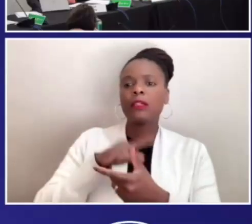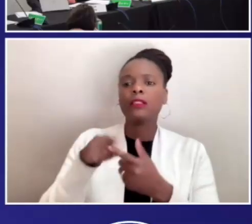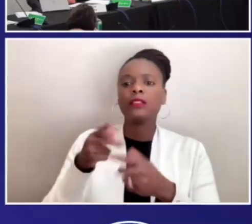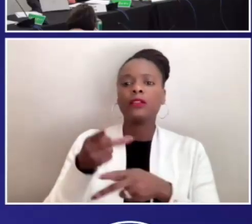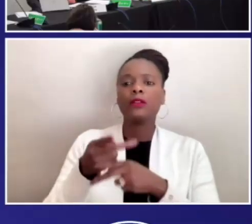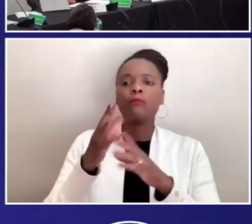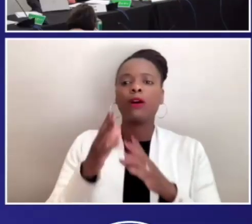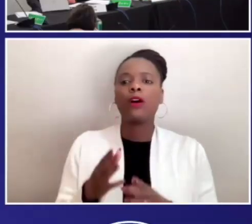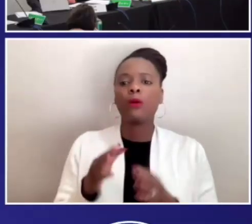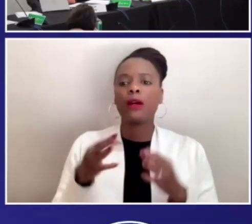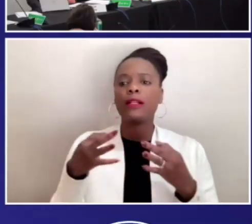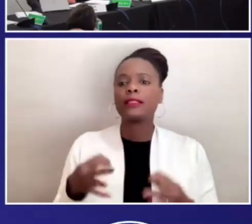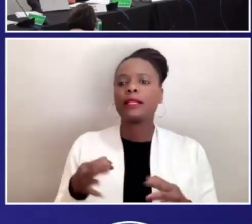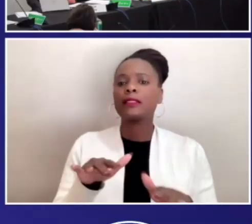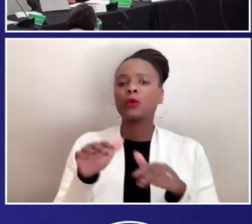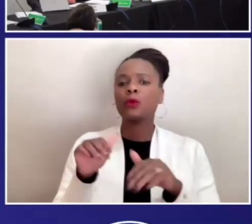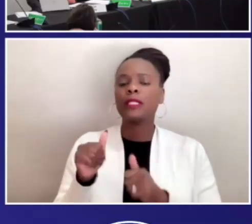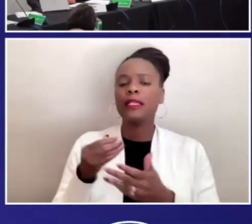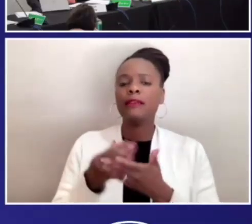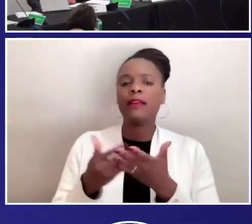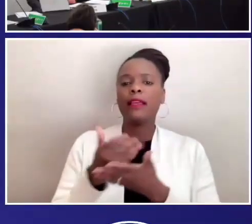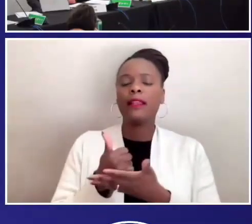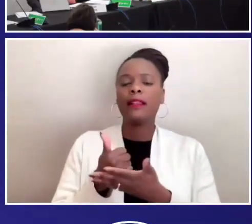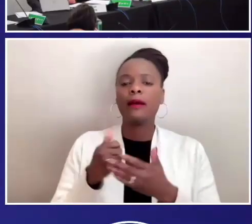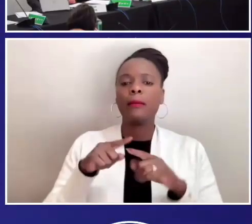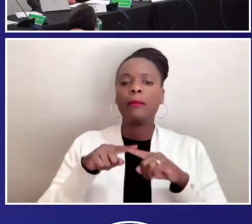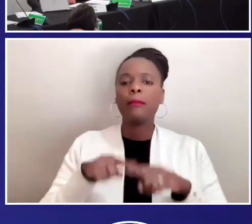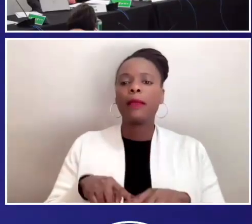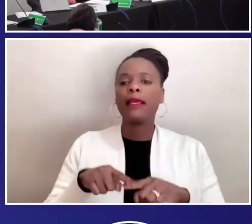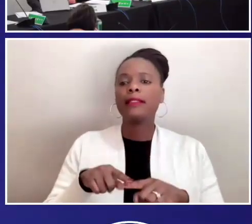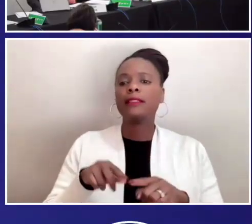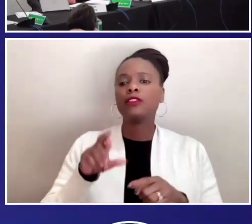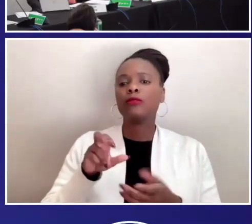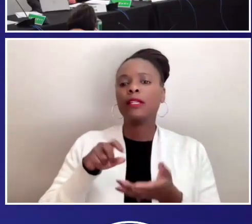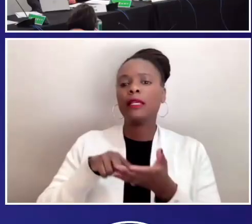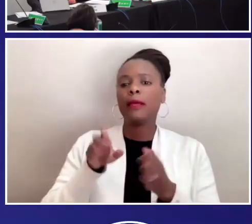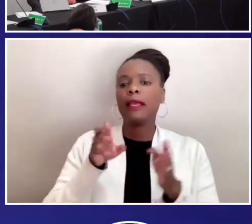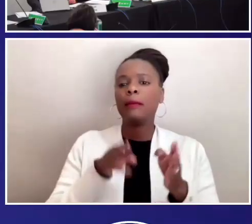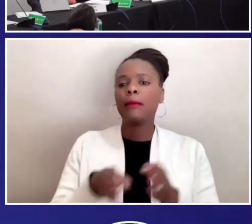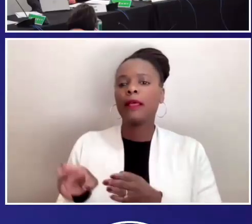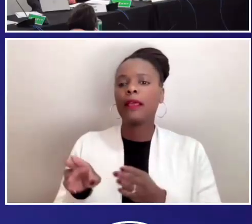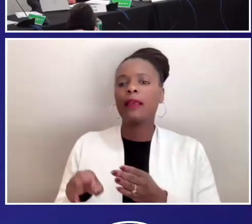Income Based Repayment Plan when their aggregate monthly payment amount exceeds the applicable amount.